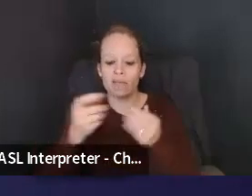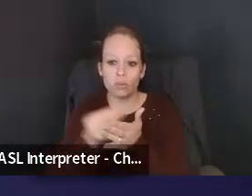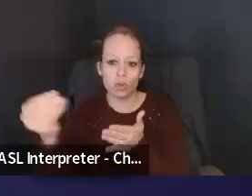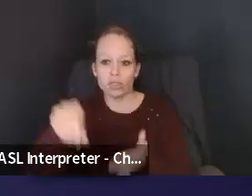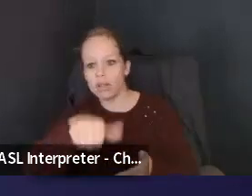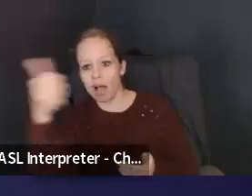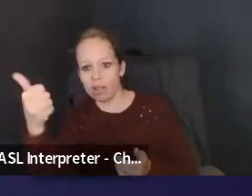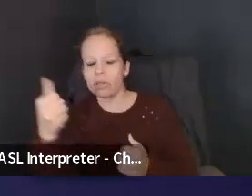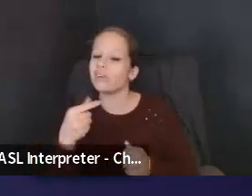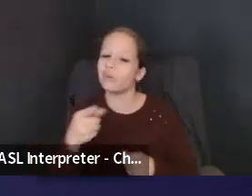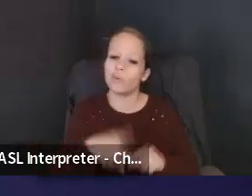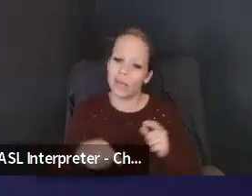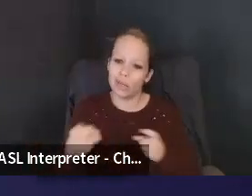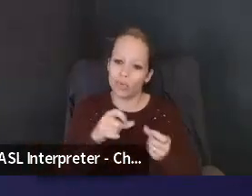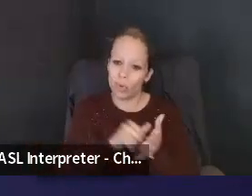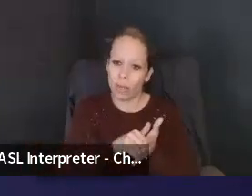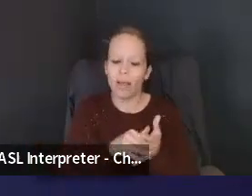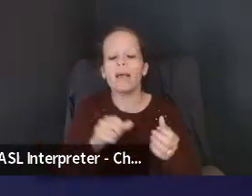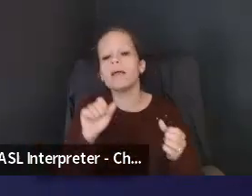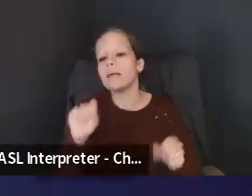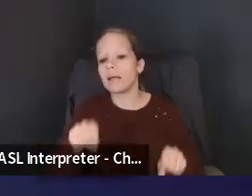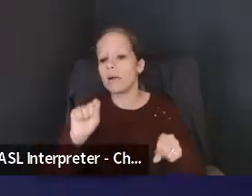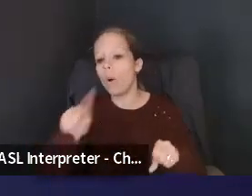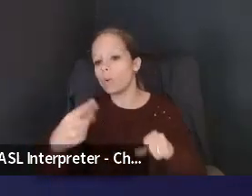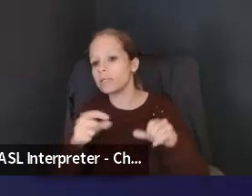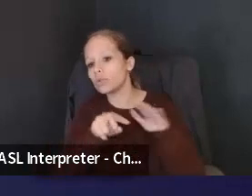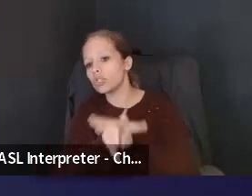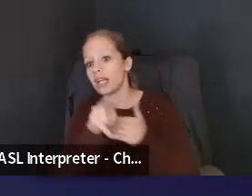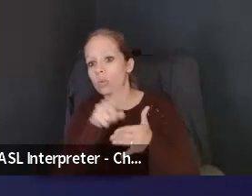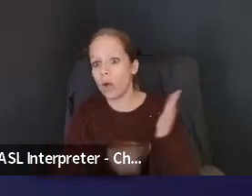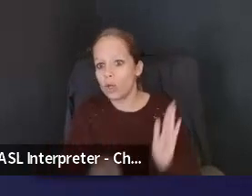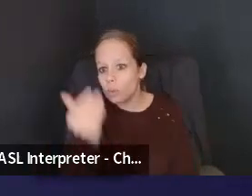can only project what's known, you know, right now. And as quickly as things do change. You